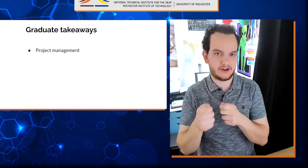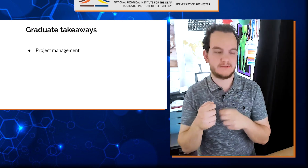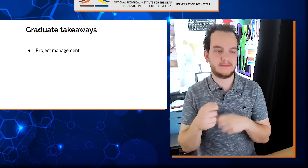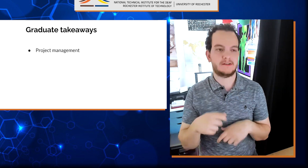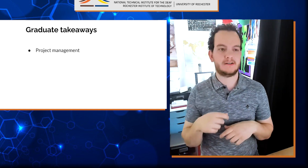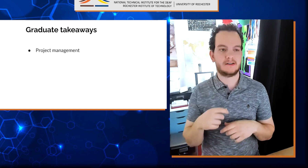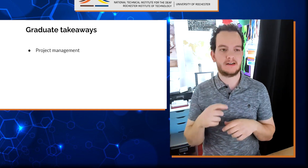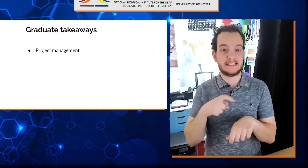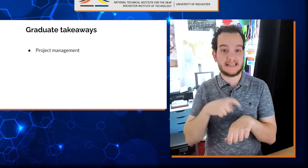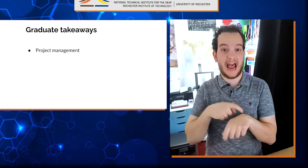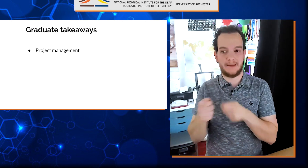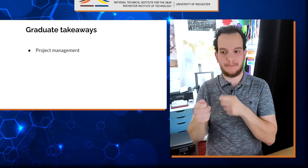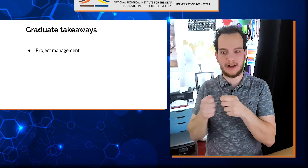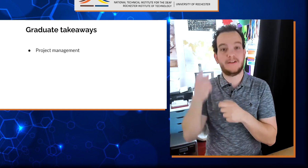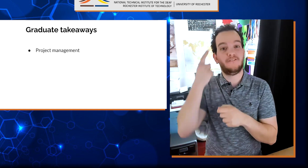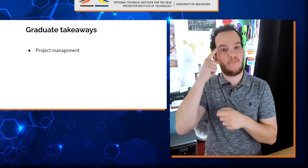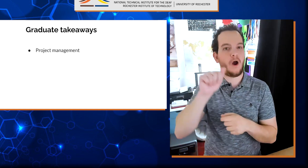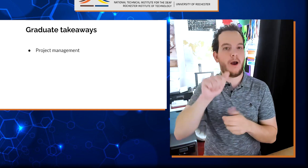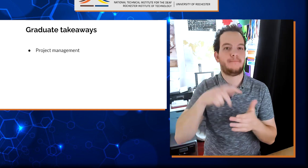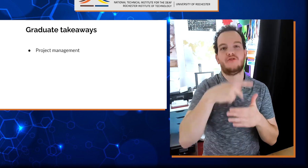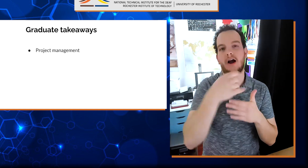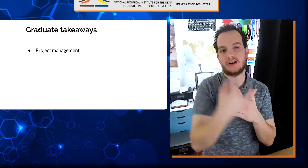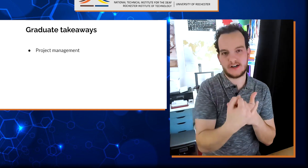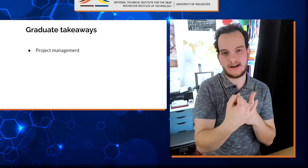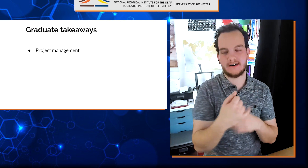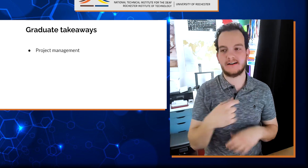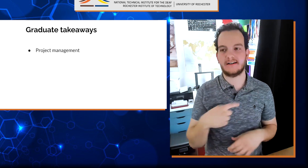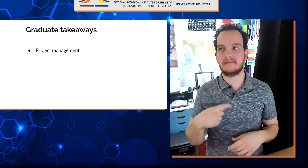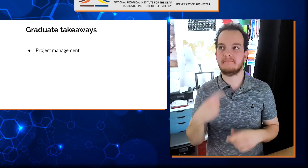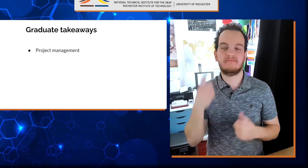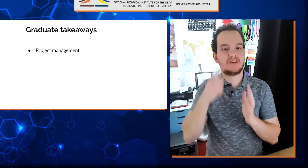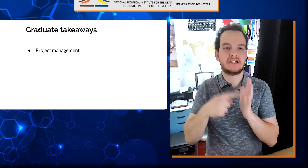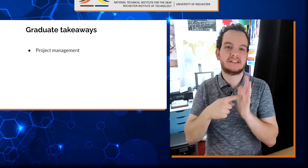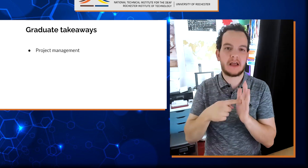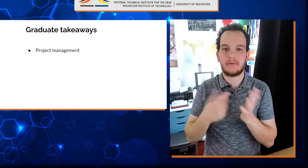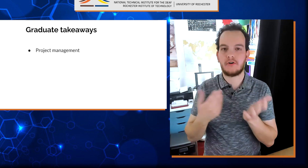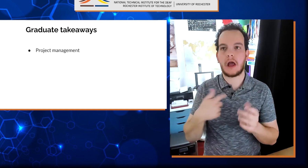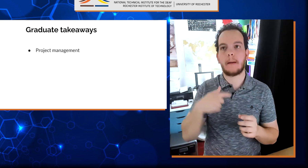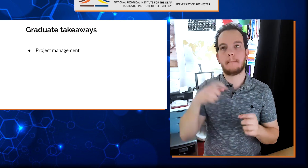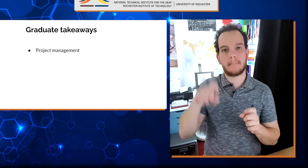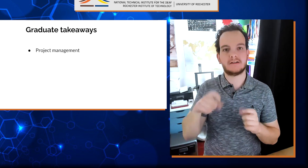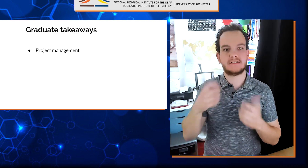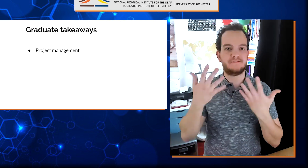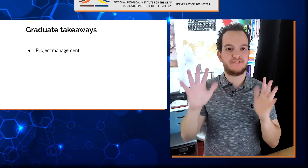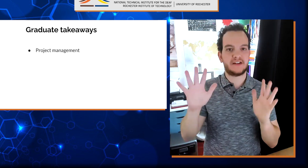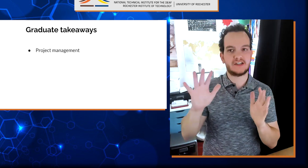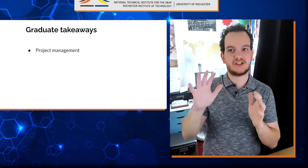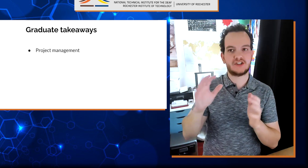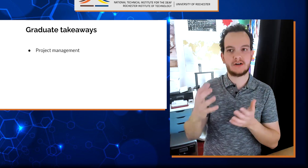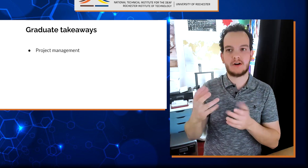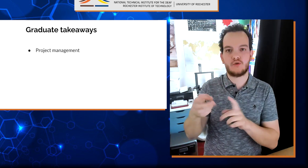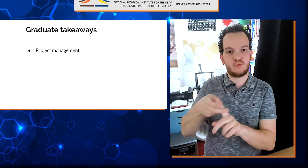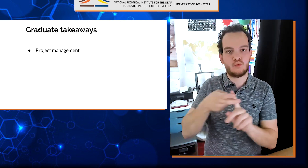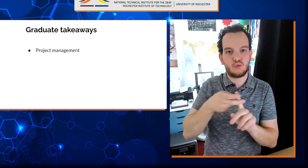but then it's more project management. So, for example, if I have